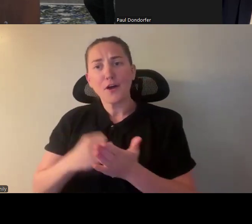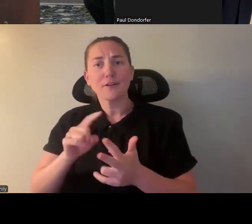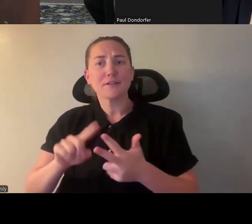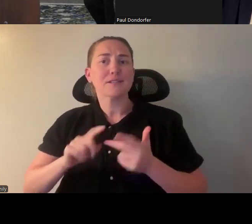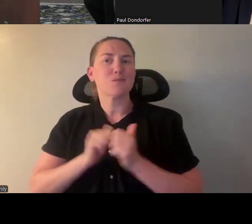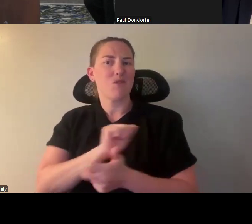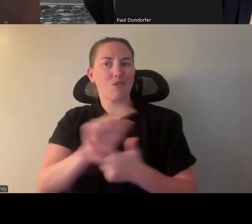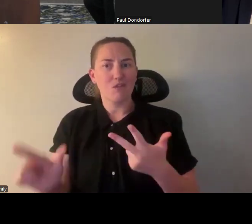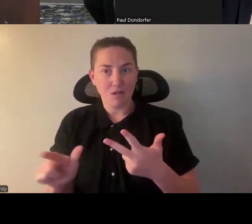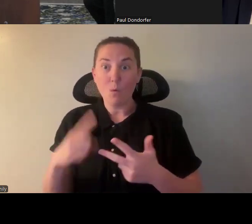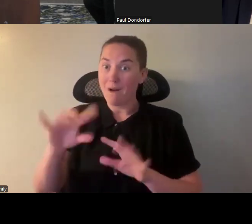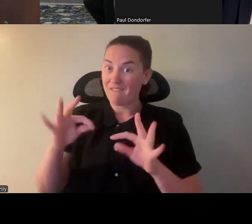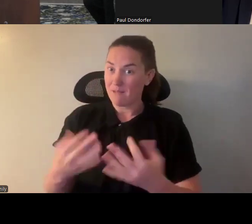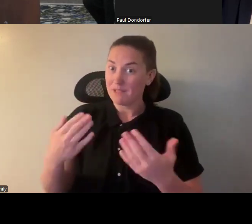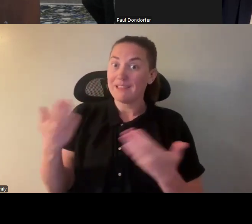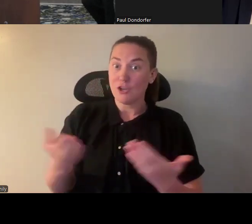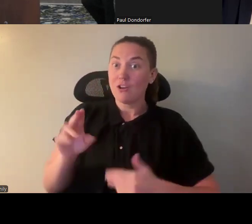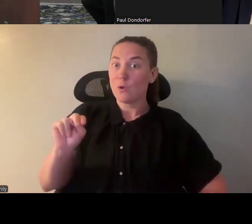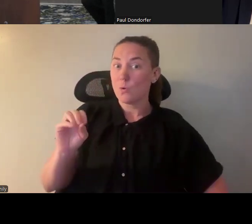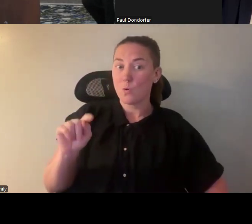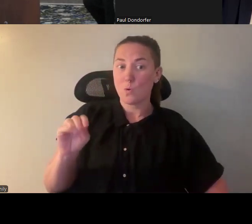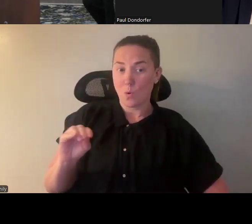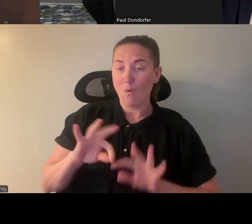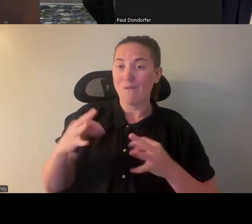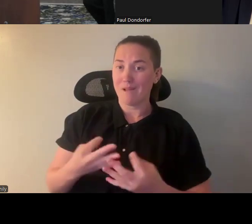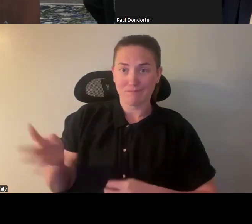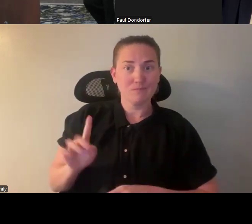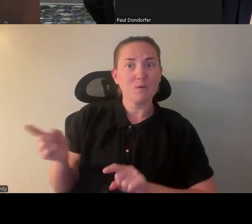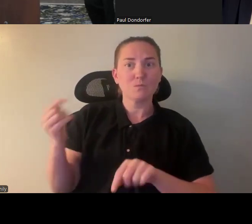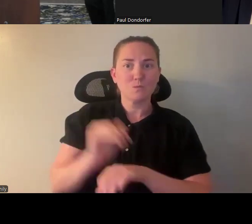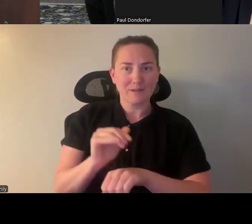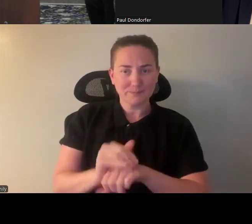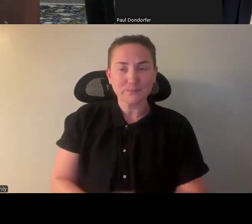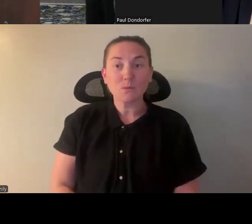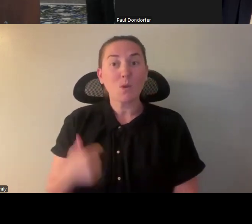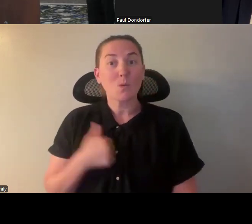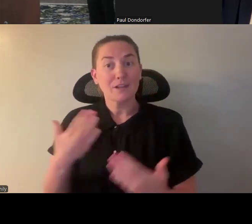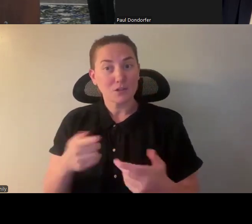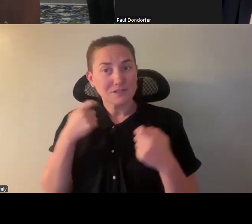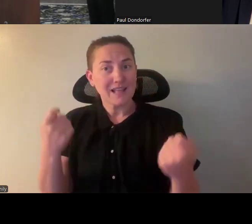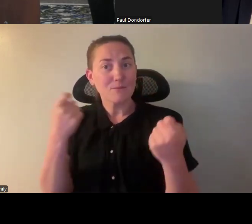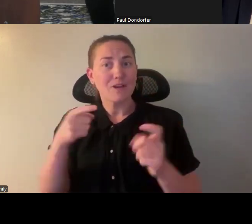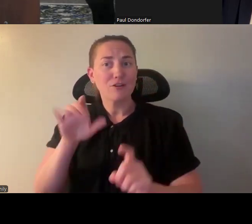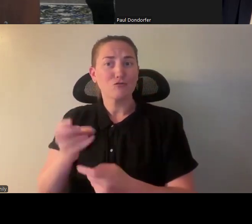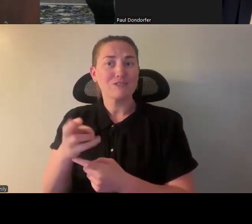the Nod family here with us tonight While tonight we we are here to celebrate Christopher Nodo the